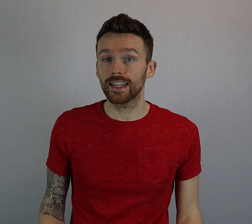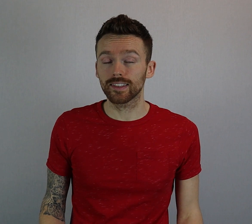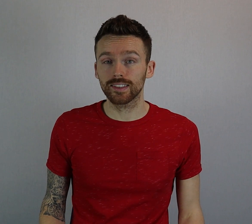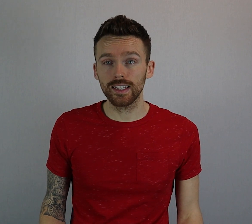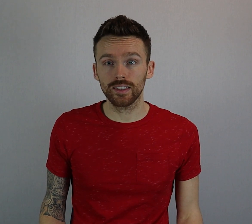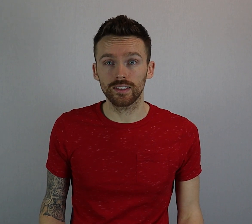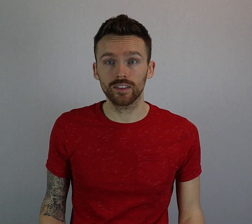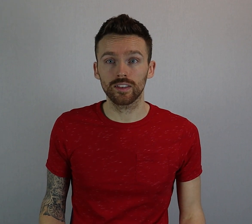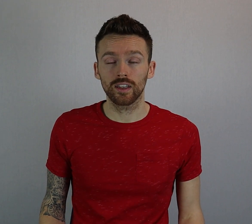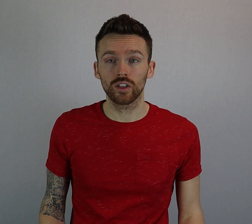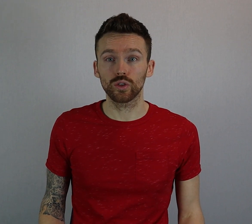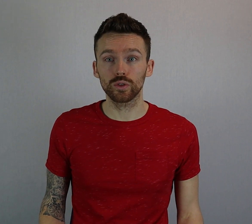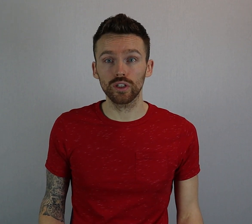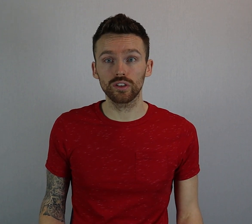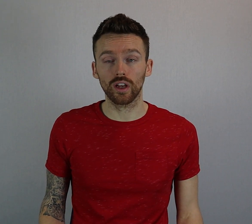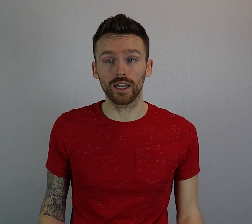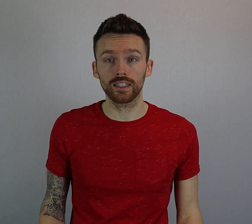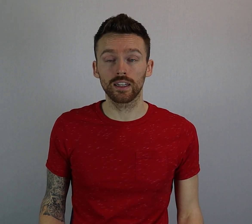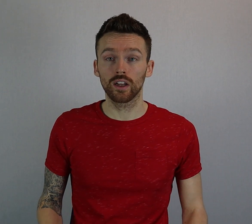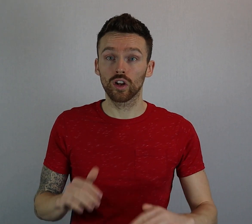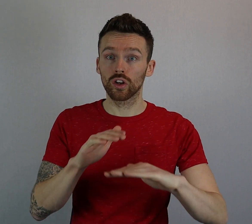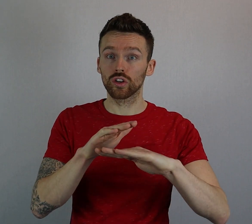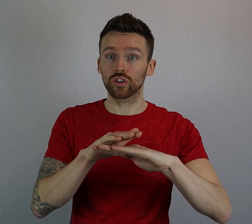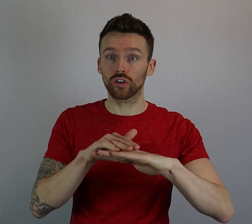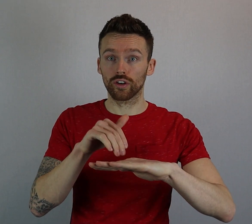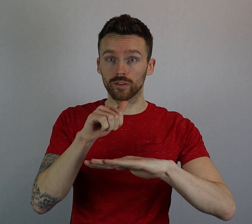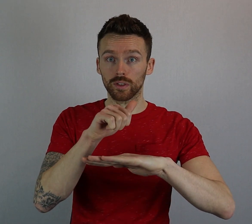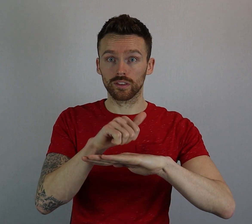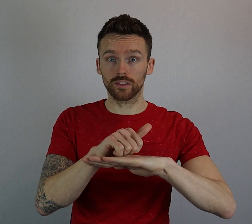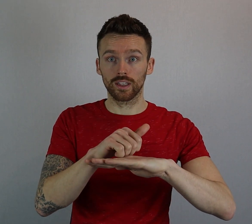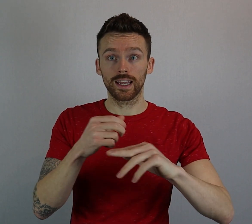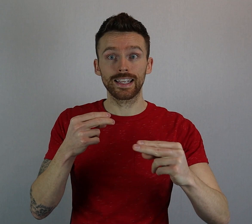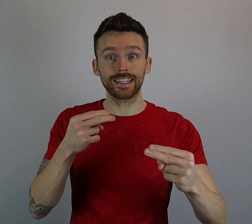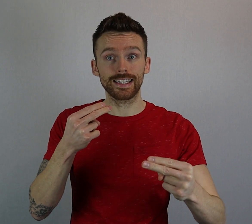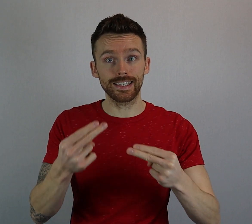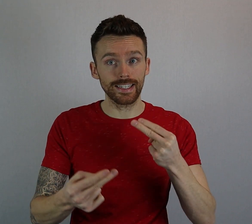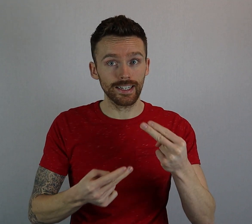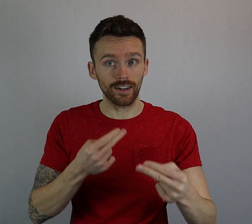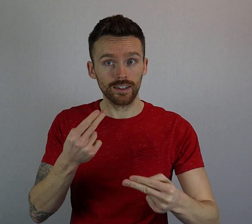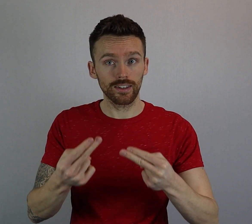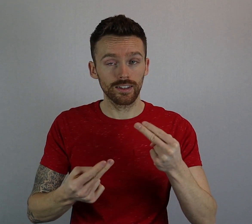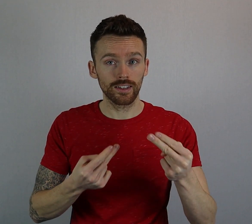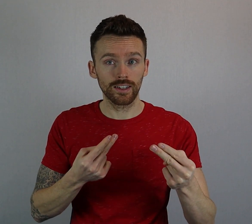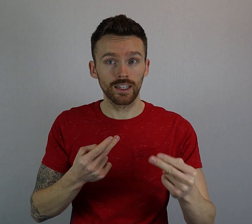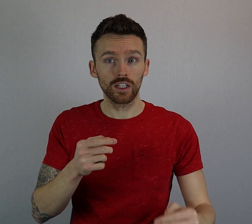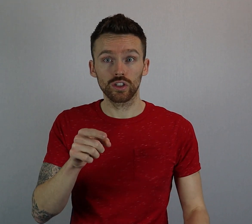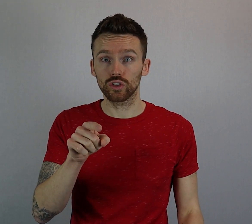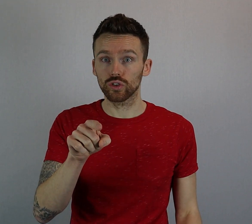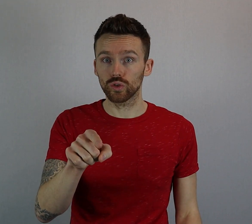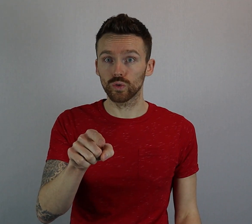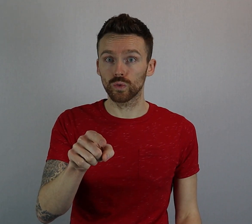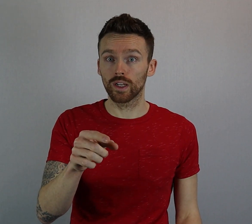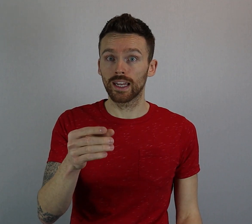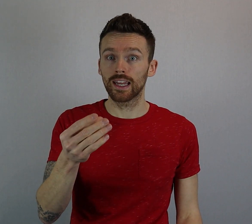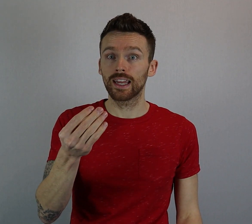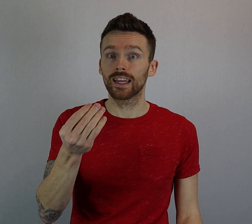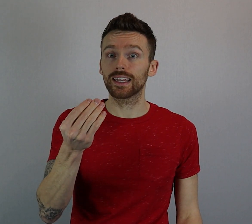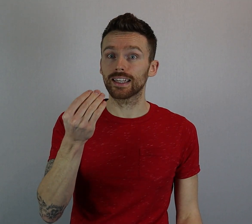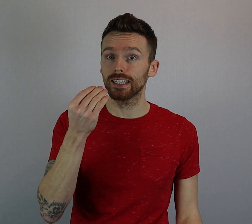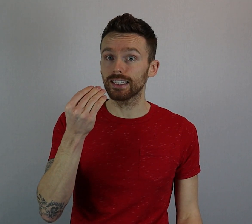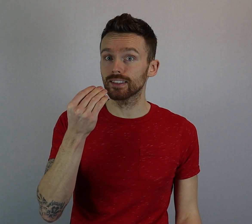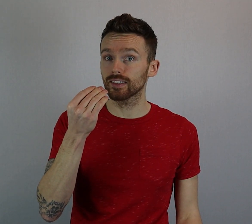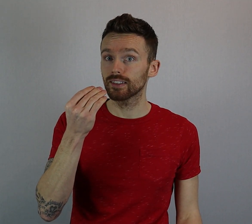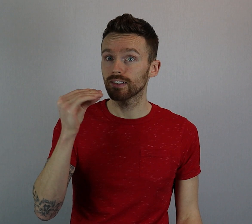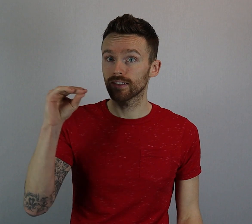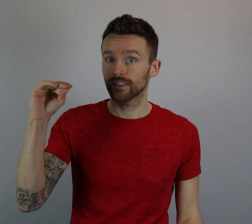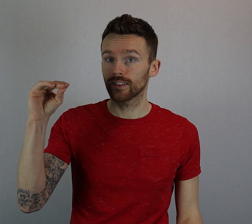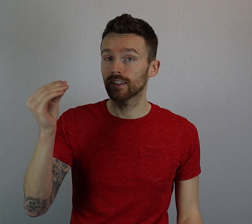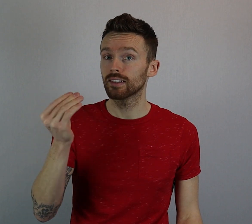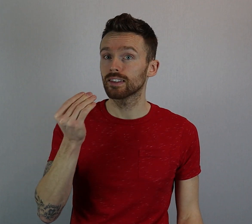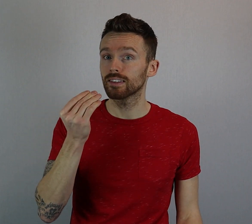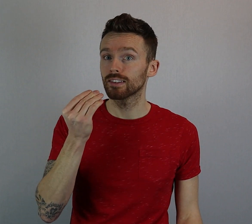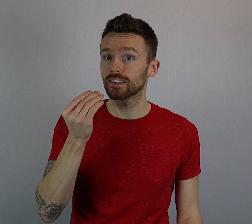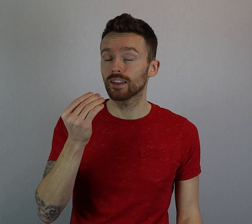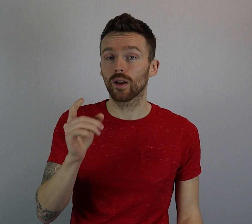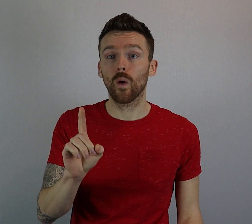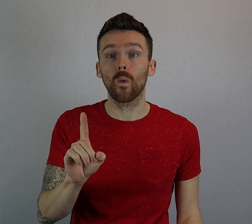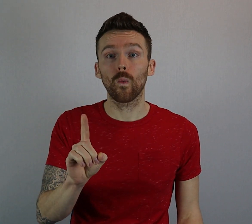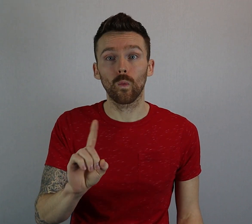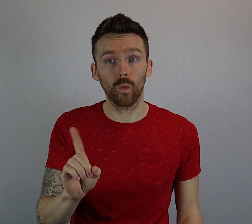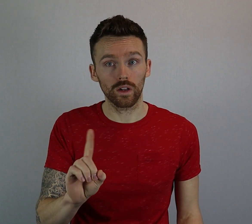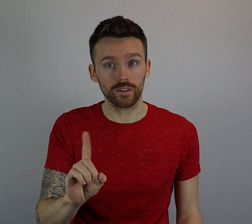In a sentence, you could sign Christmas dinner, you eat what?